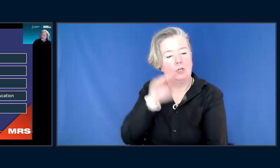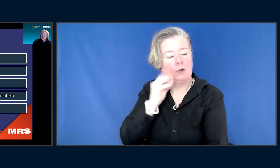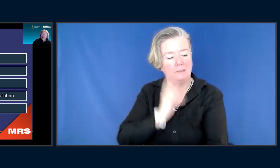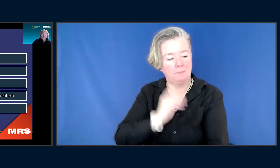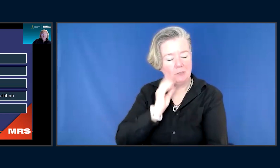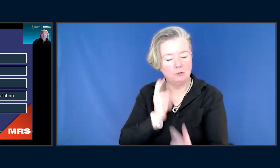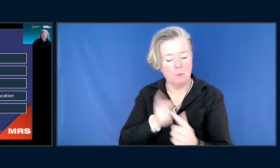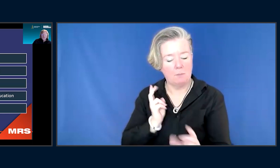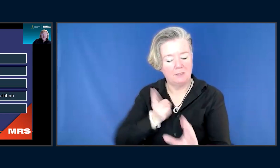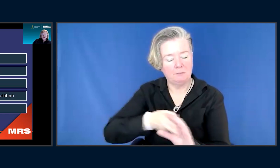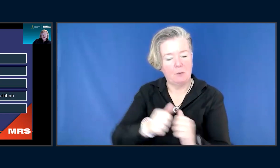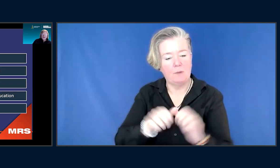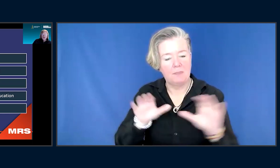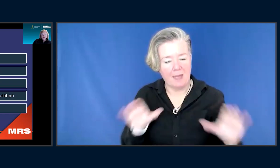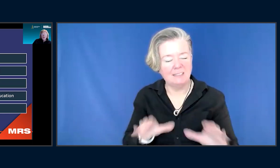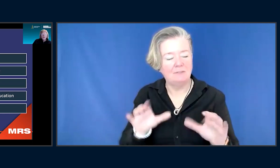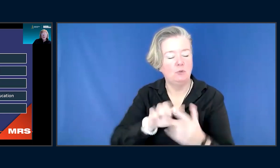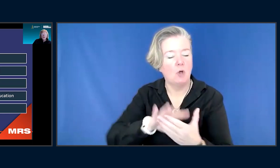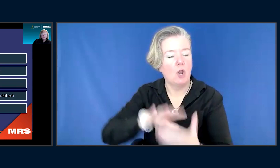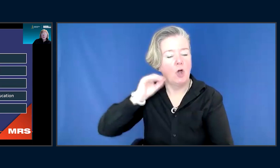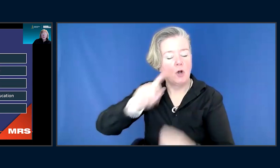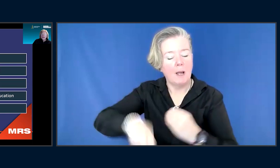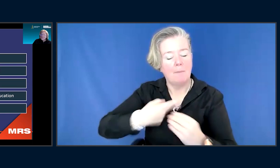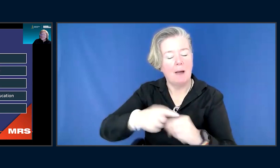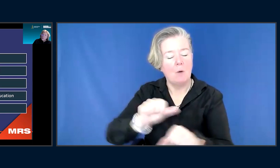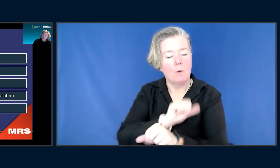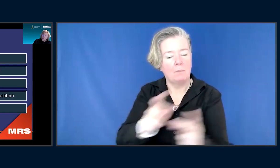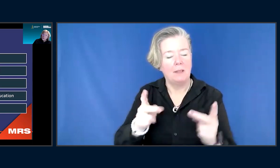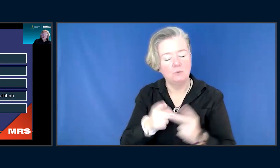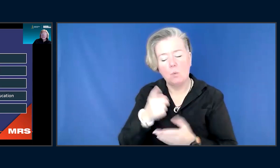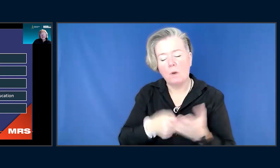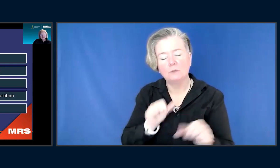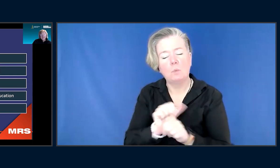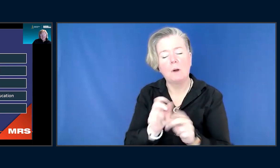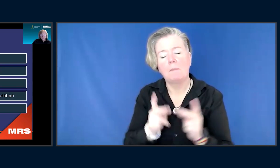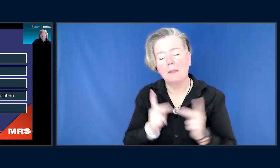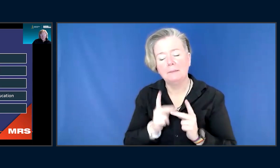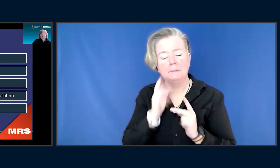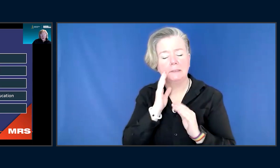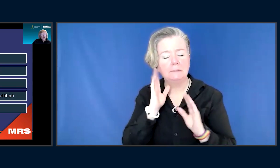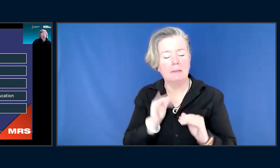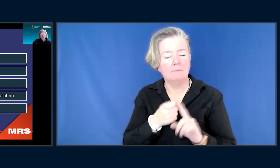learning experiences, participating in activities to learn about the workplace. What does the workplace